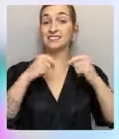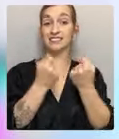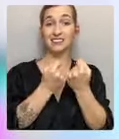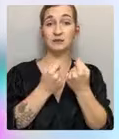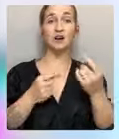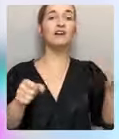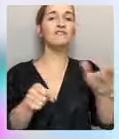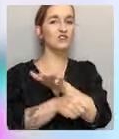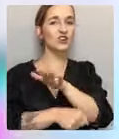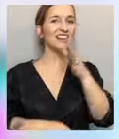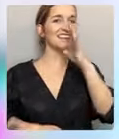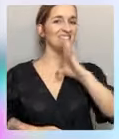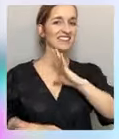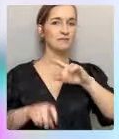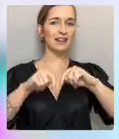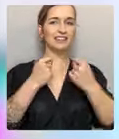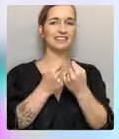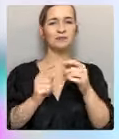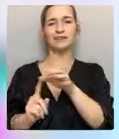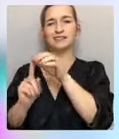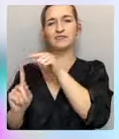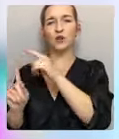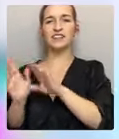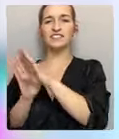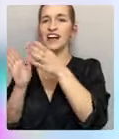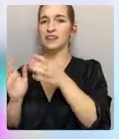you know, a full female team, apart from the developer at this point,